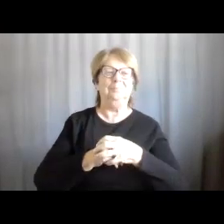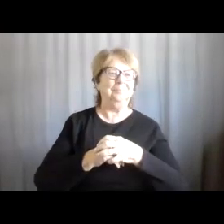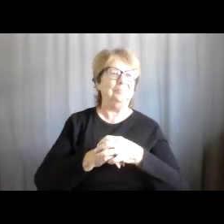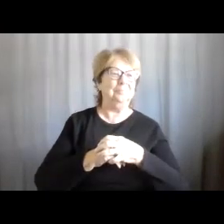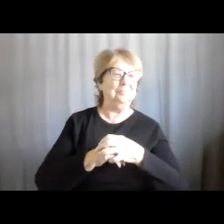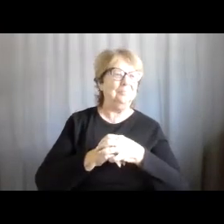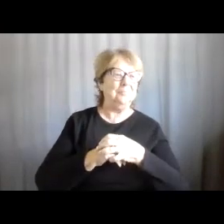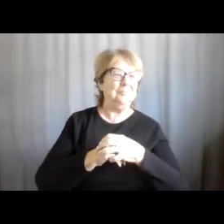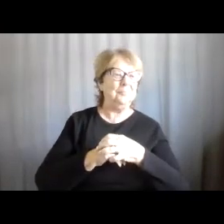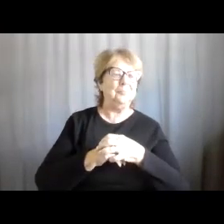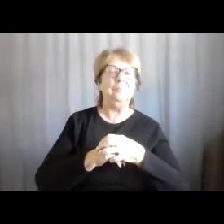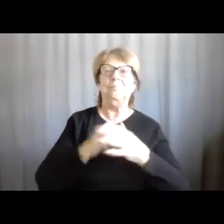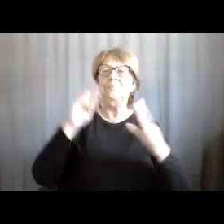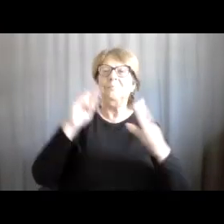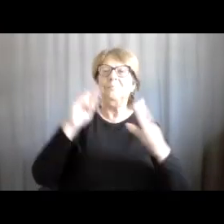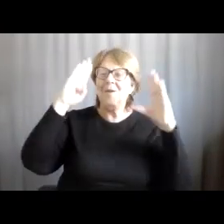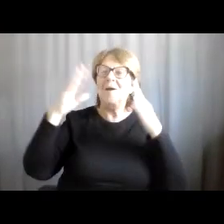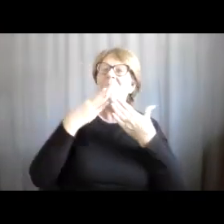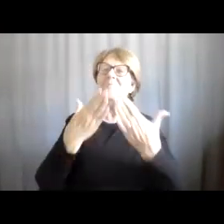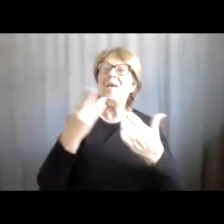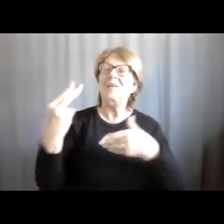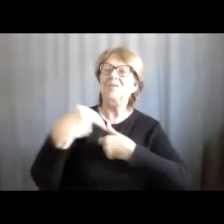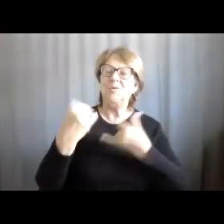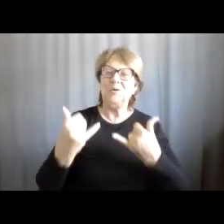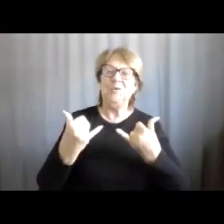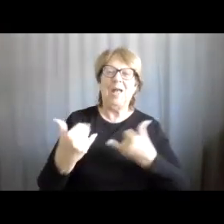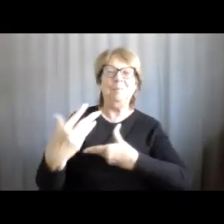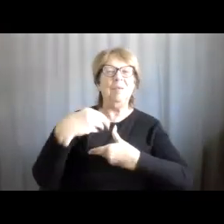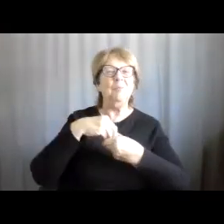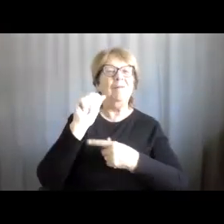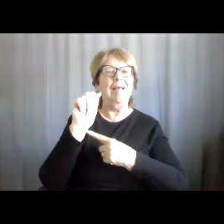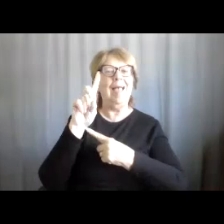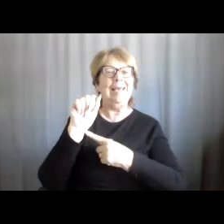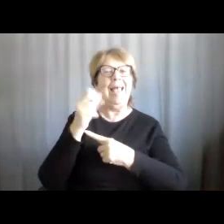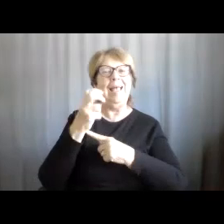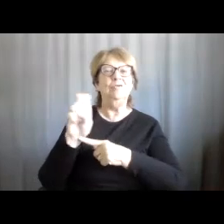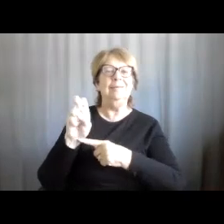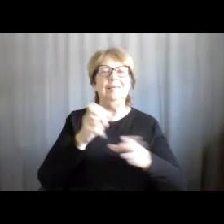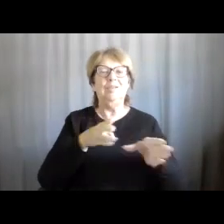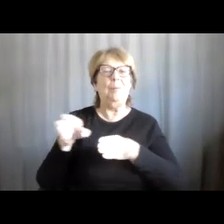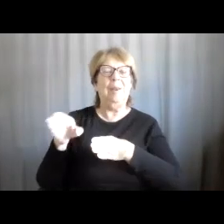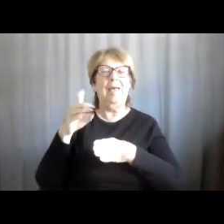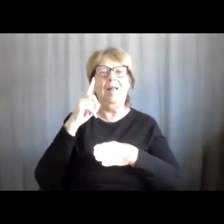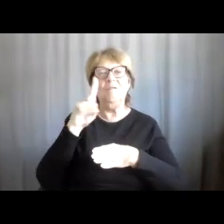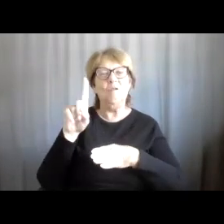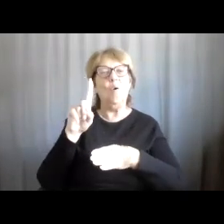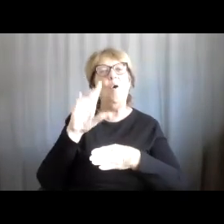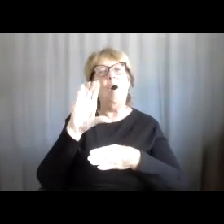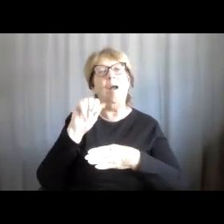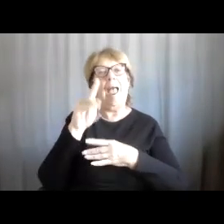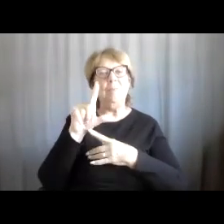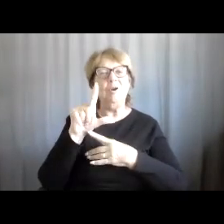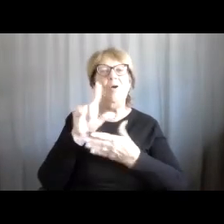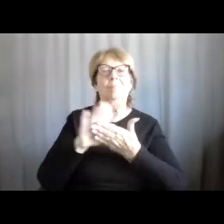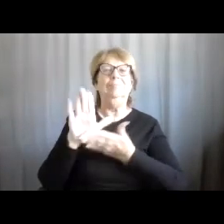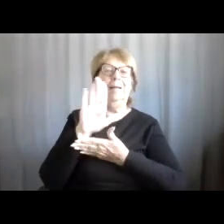[Roby Poche (DES)] Hi everyone, thank you for joining today and being part of the ADA transition plan for Capitol Campus.